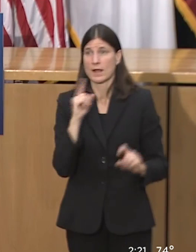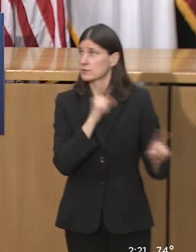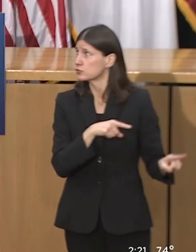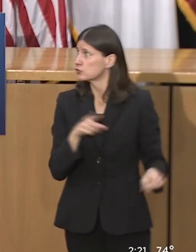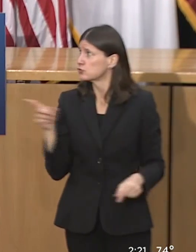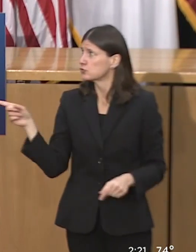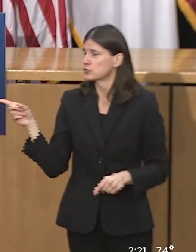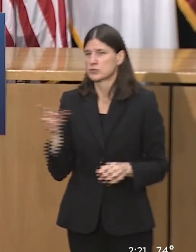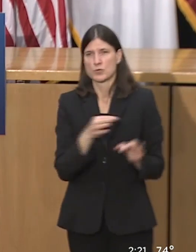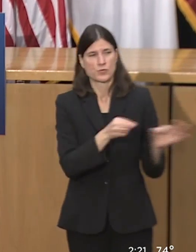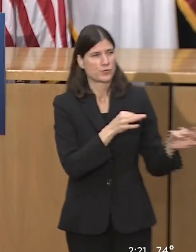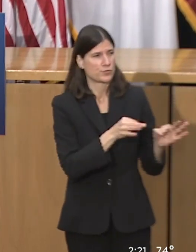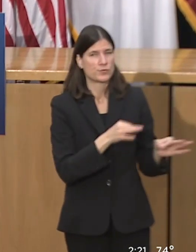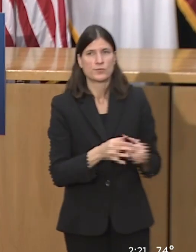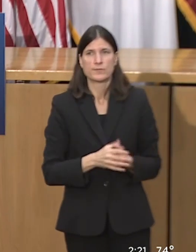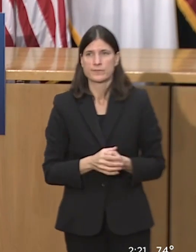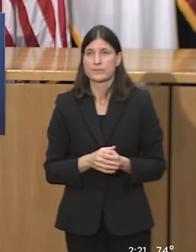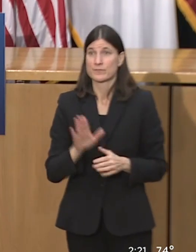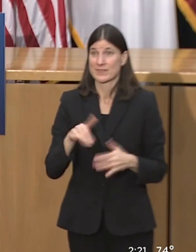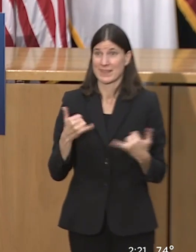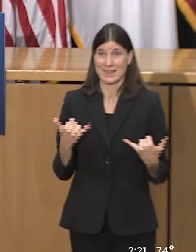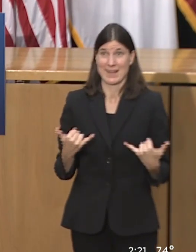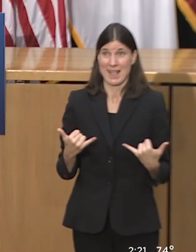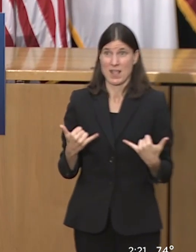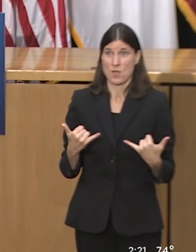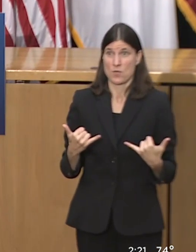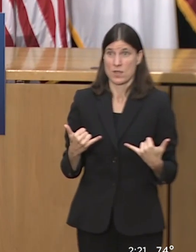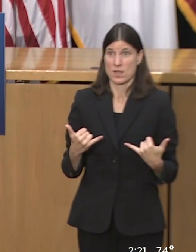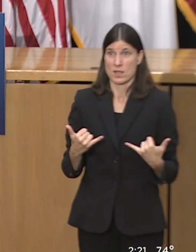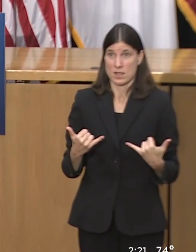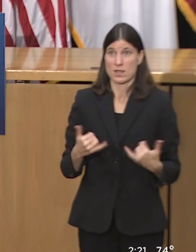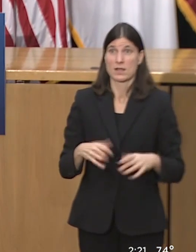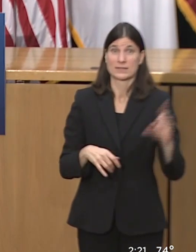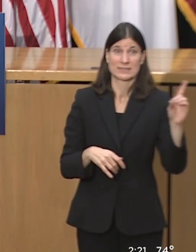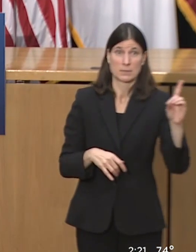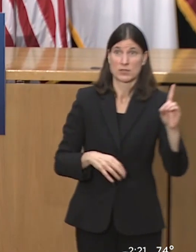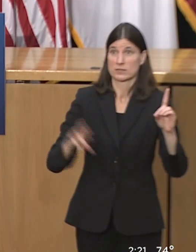NATIONWIDE?